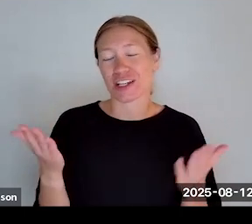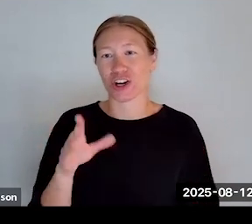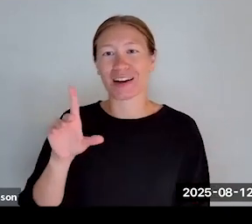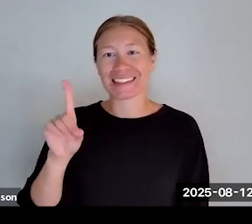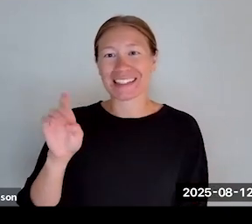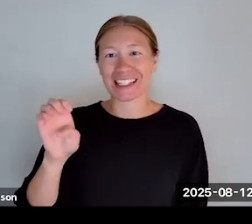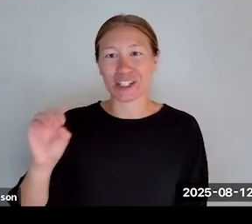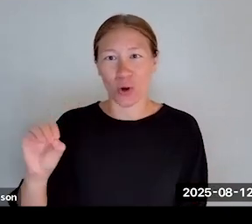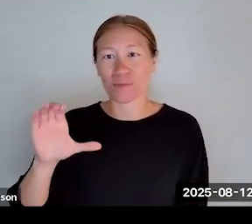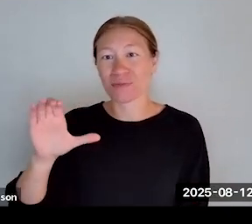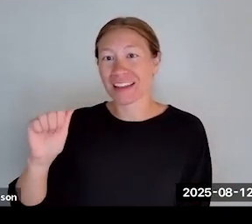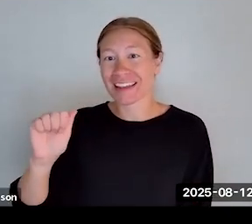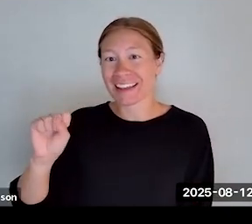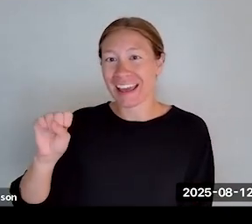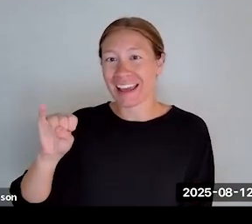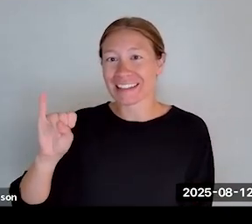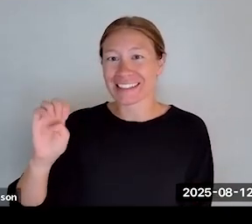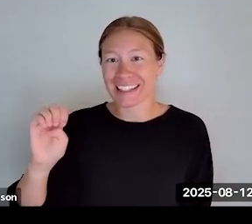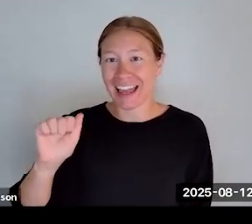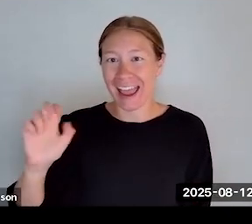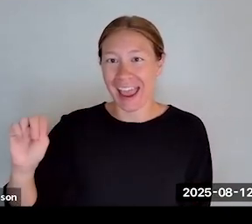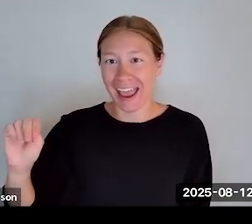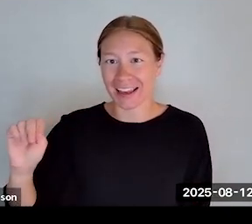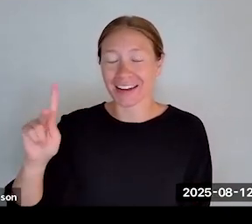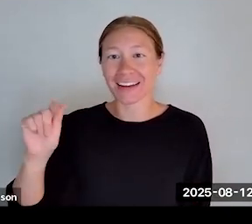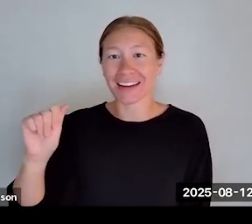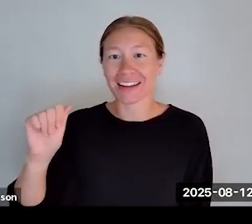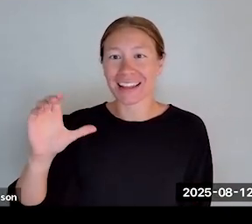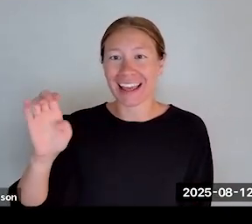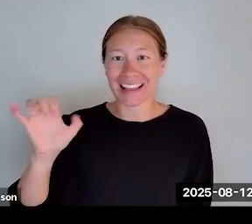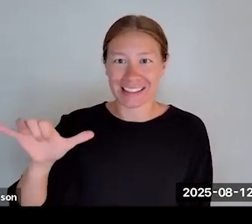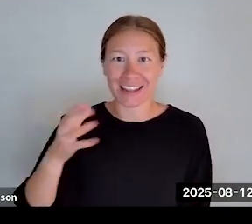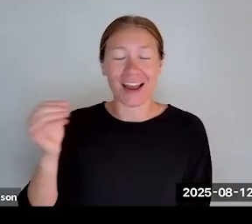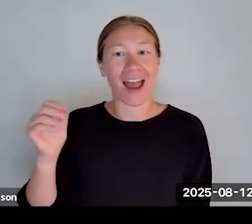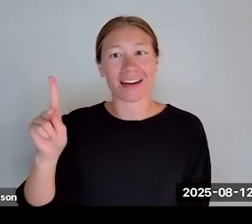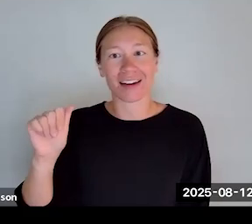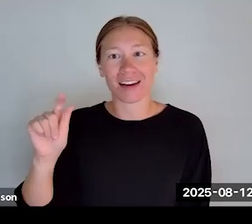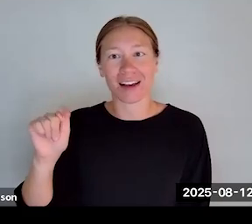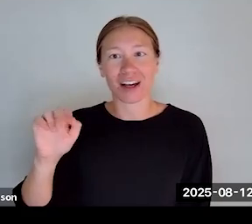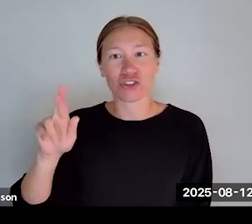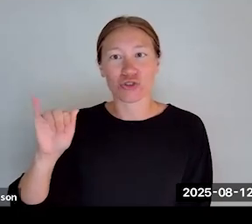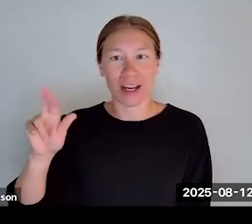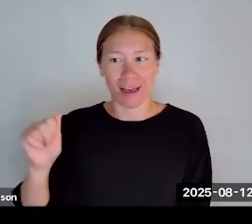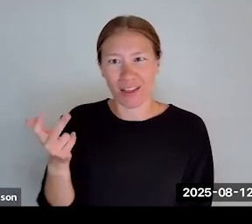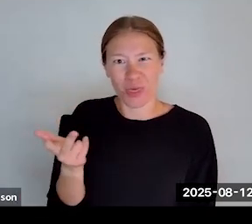Casey Ann, Casey, and Katrina, who are pictured here. Another important accommodation is CART,